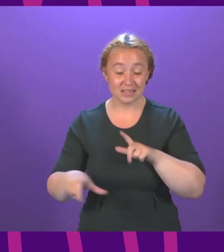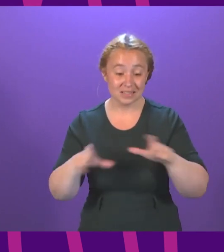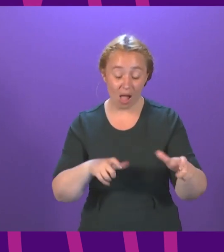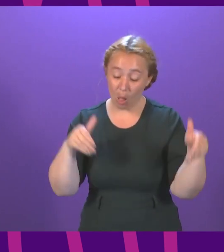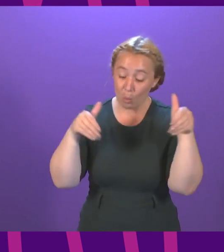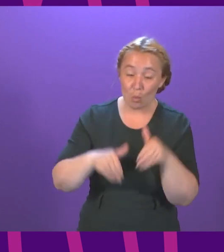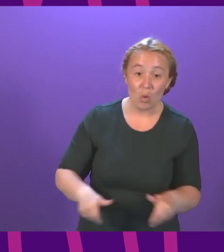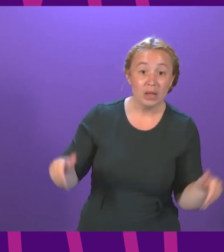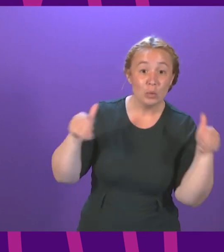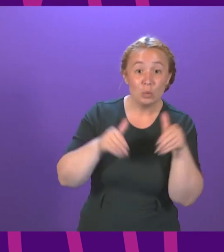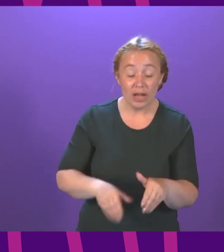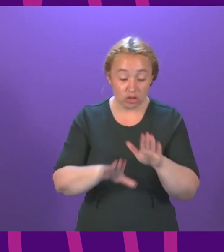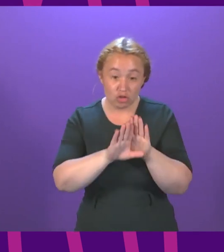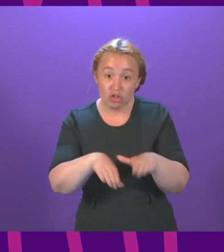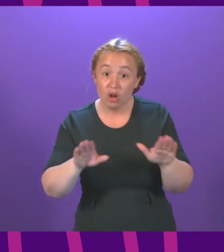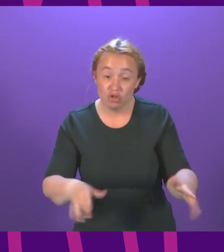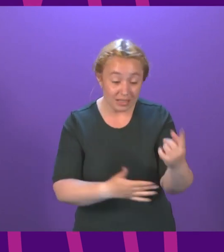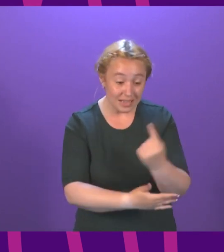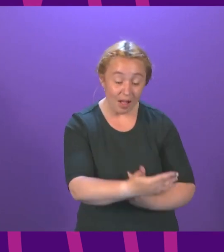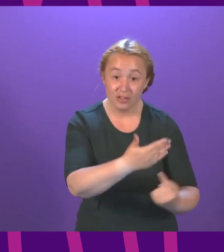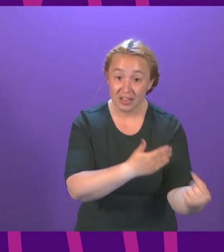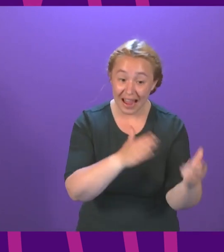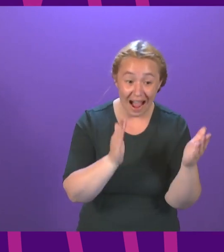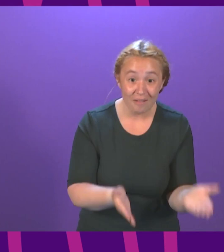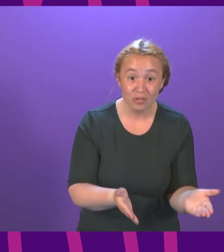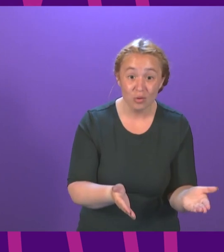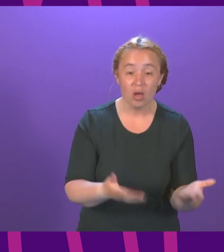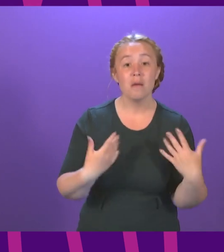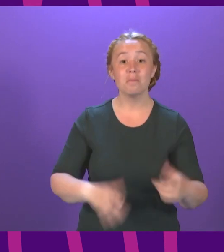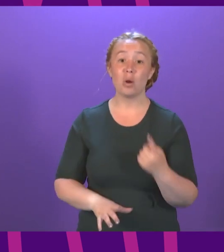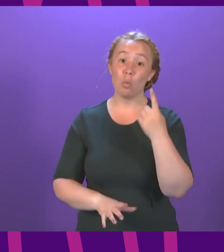to hear whether their children will need to self-isolate after a year of disrupted learning.